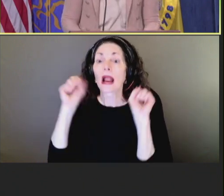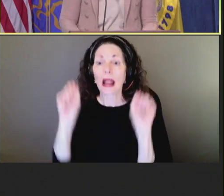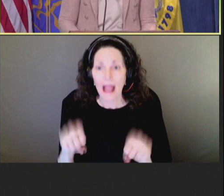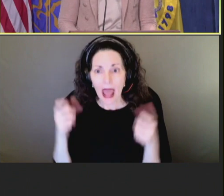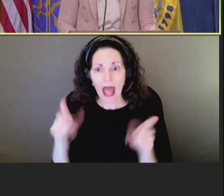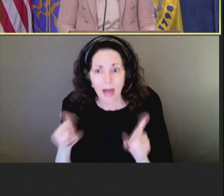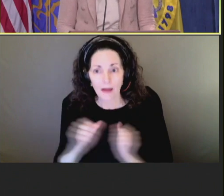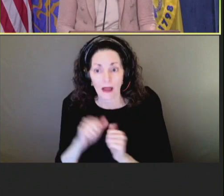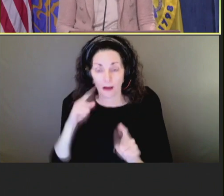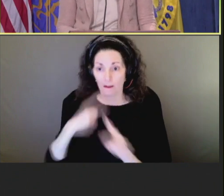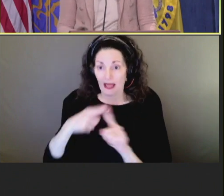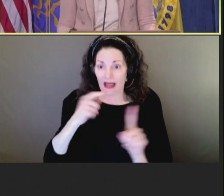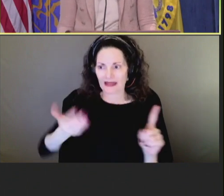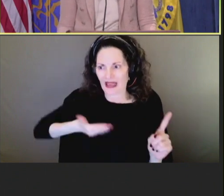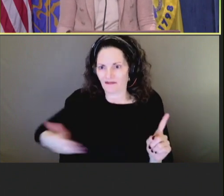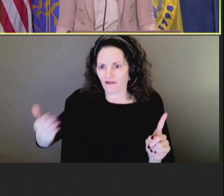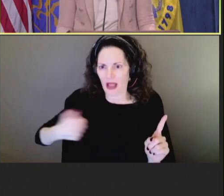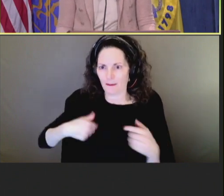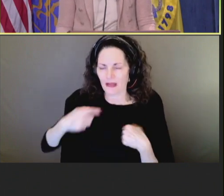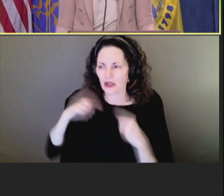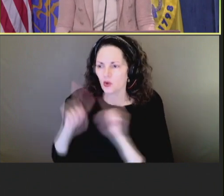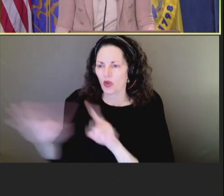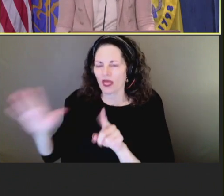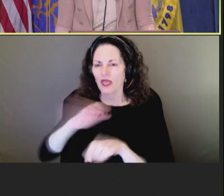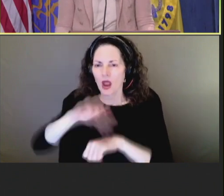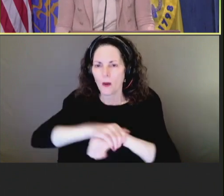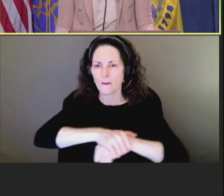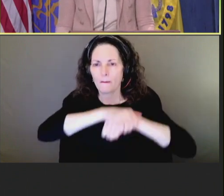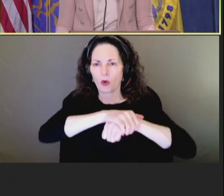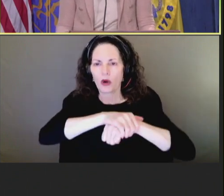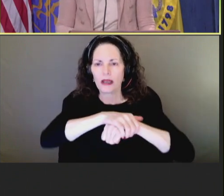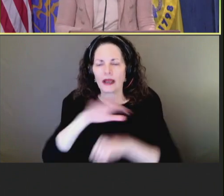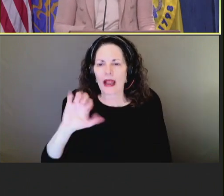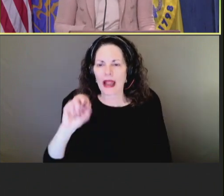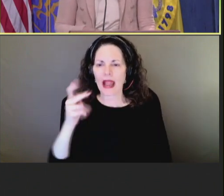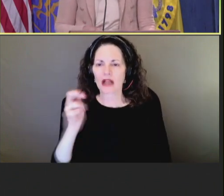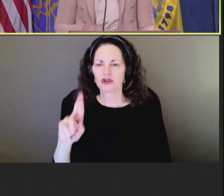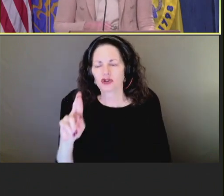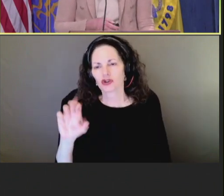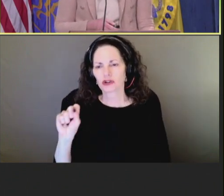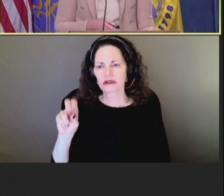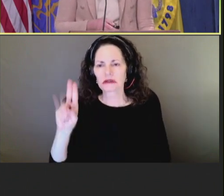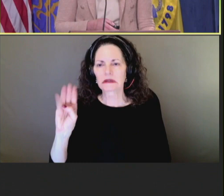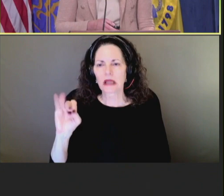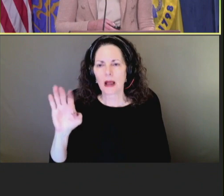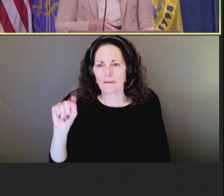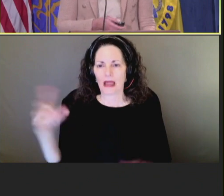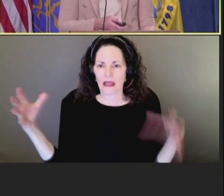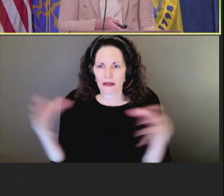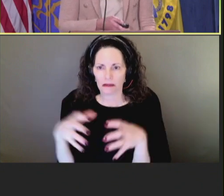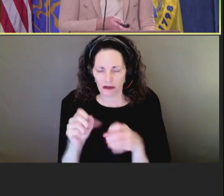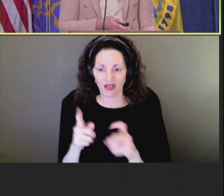Britain Cancer Vaccine Summit, the first one. They had about 350 people there from all different